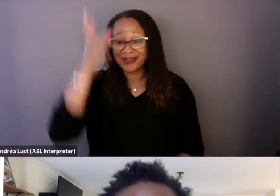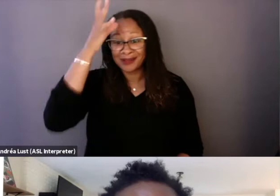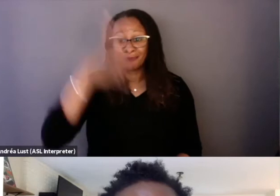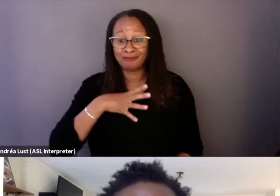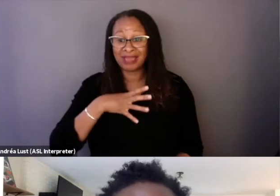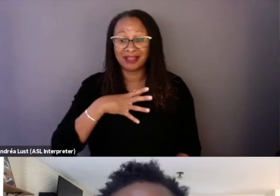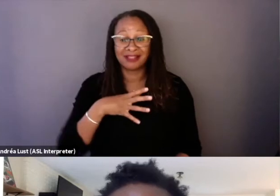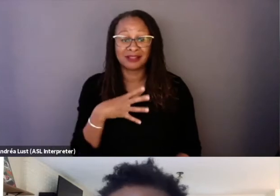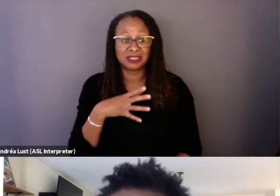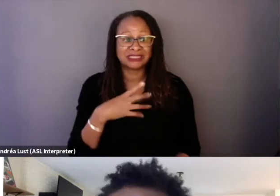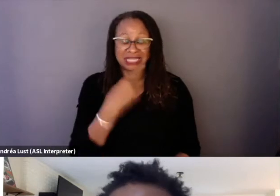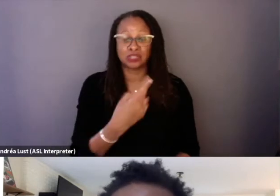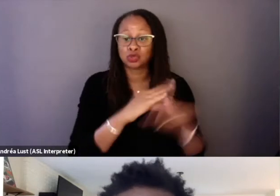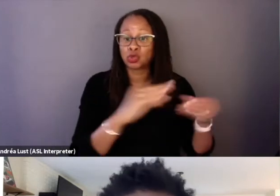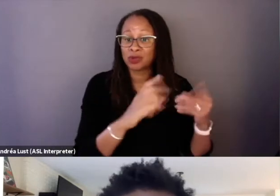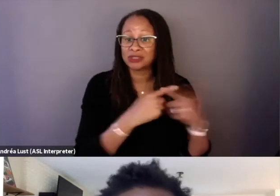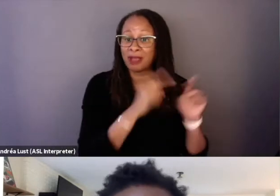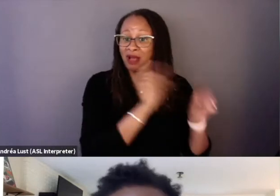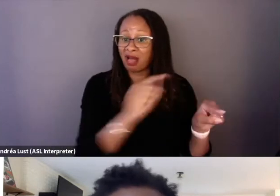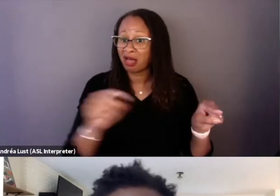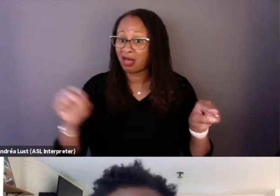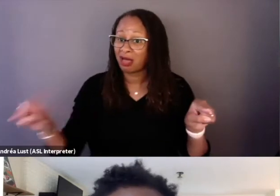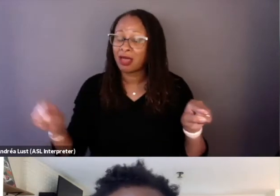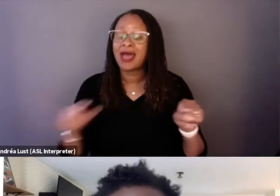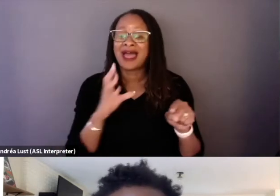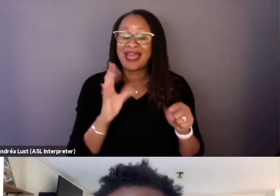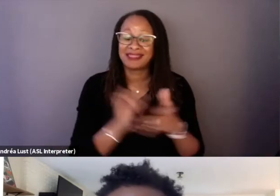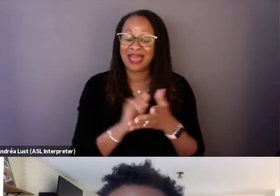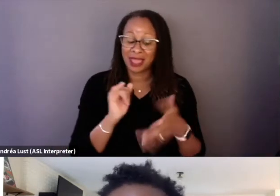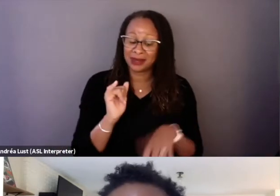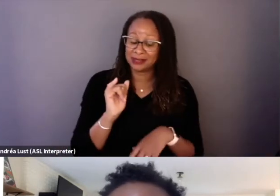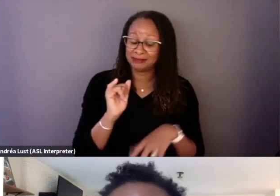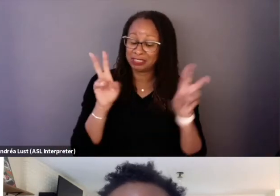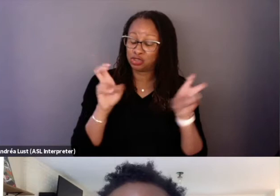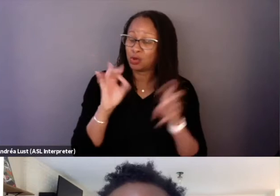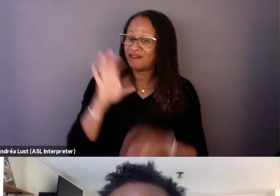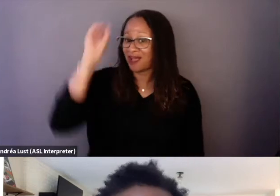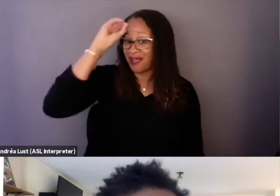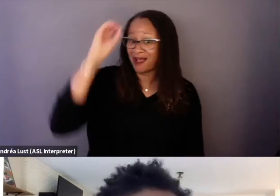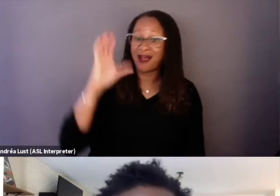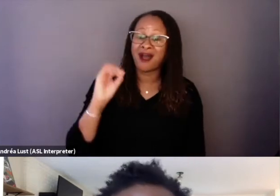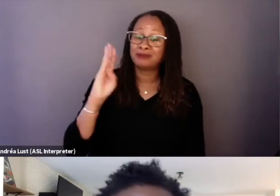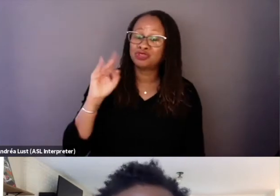And this issue of objectivity is something that I think, and I, you know, I brought this up